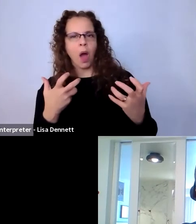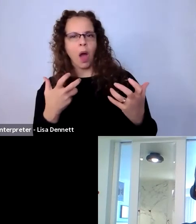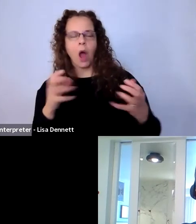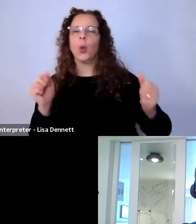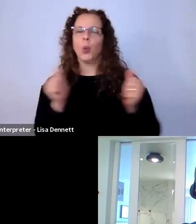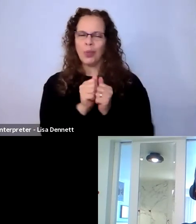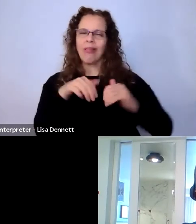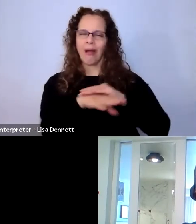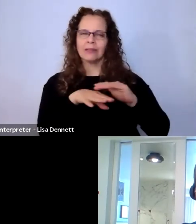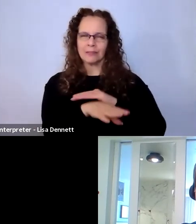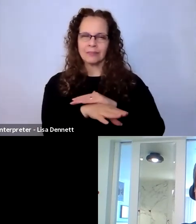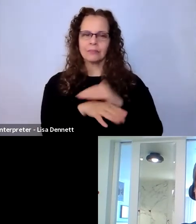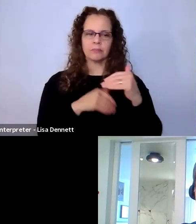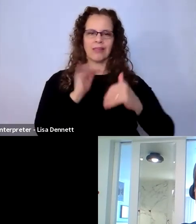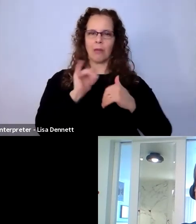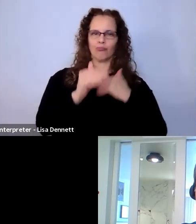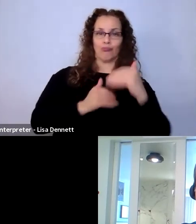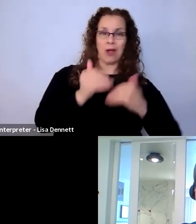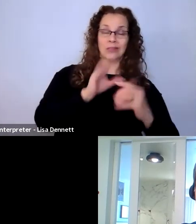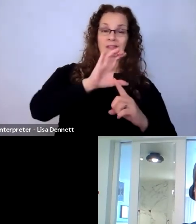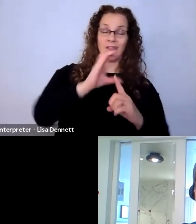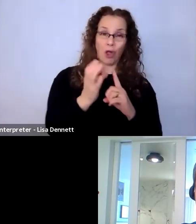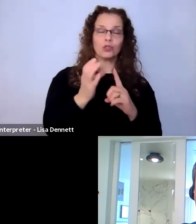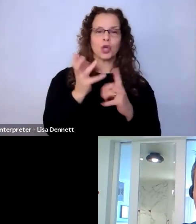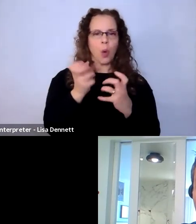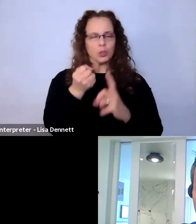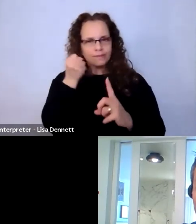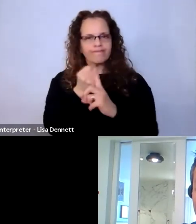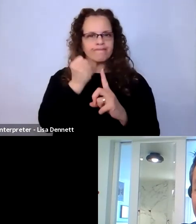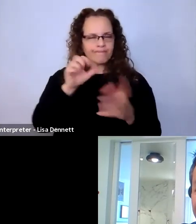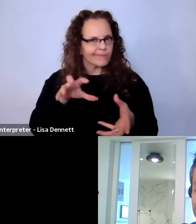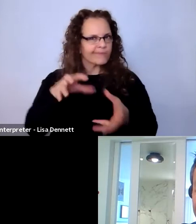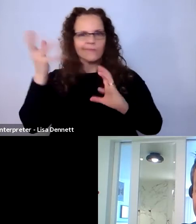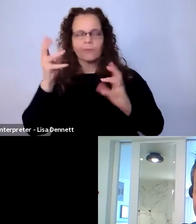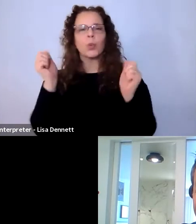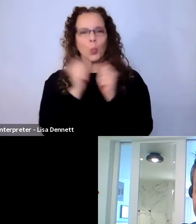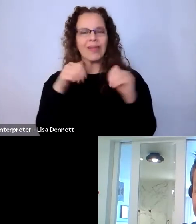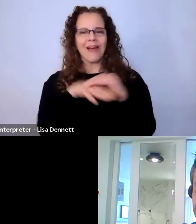processes so that is our mission. Joe Devon: Yes, you want me to do the vision.